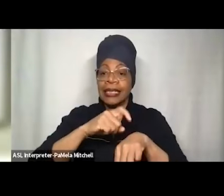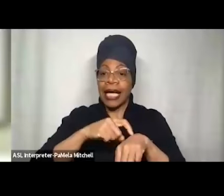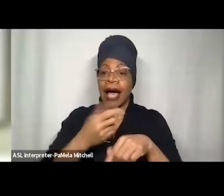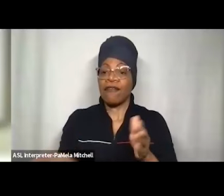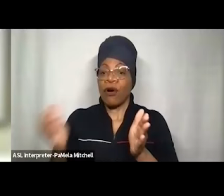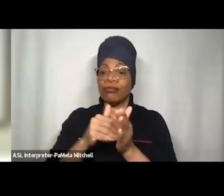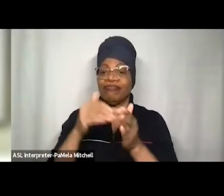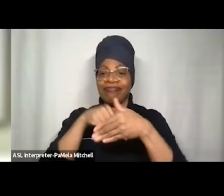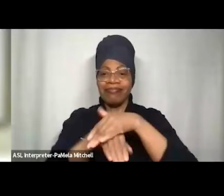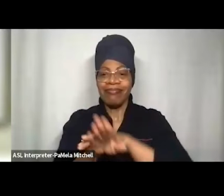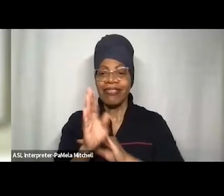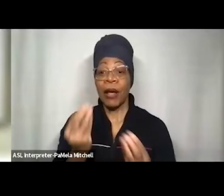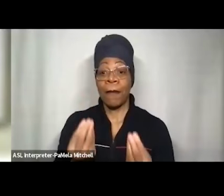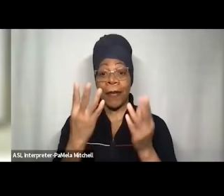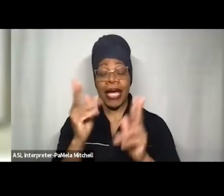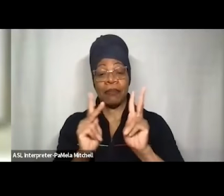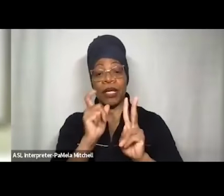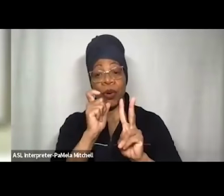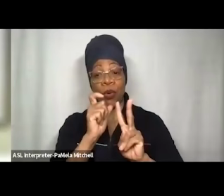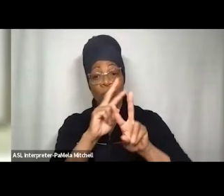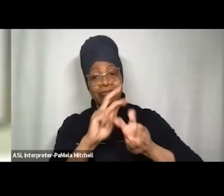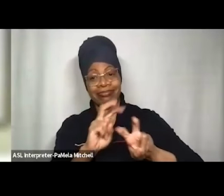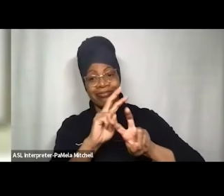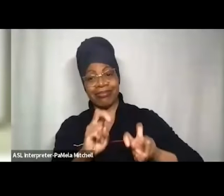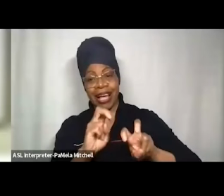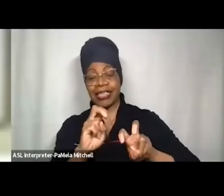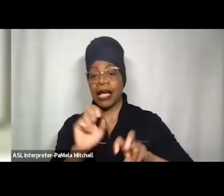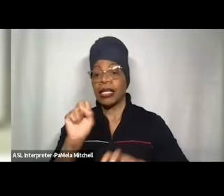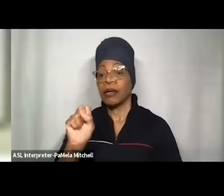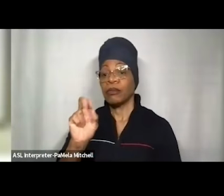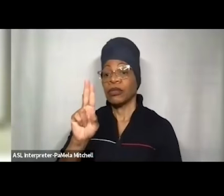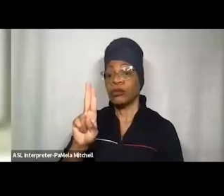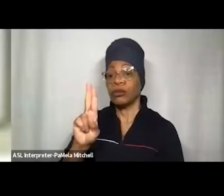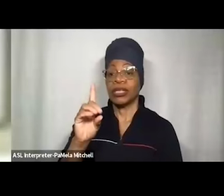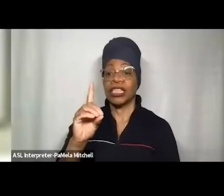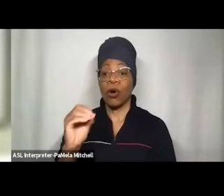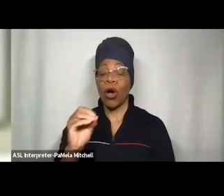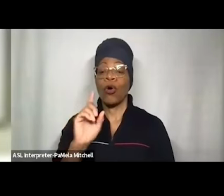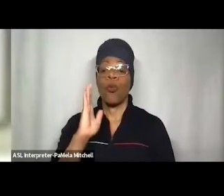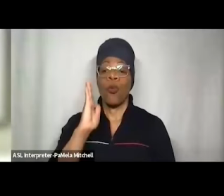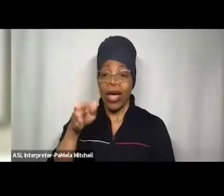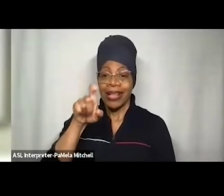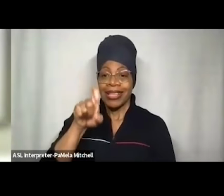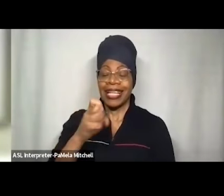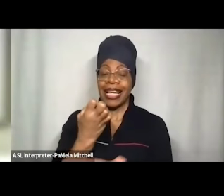even if they're assessed for substance use disorders, who are going to need evidence-based treatment and adequate care